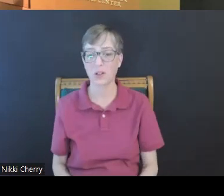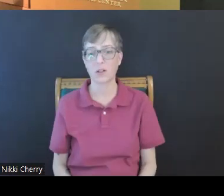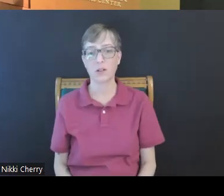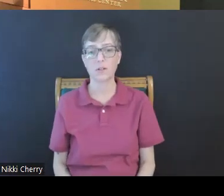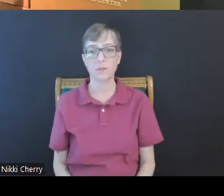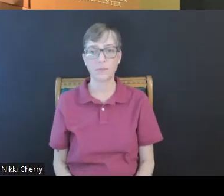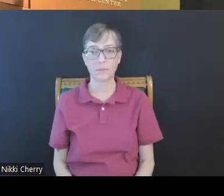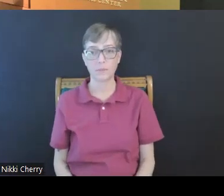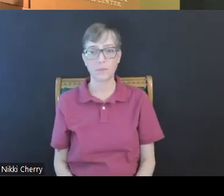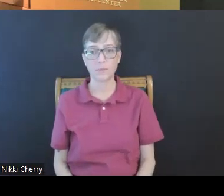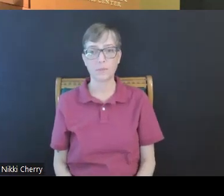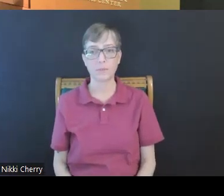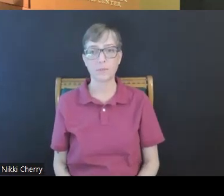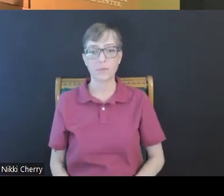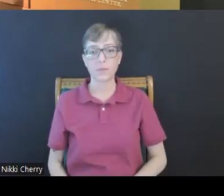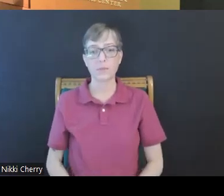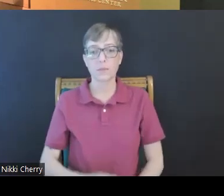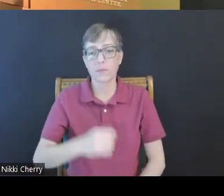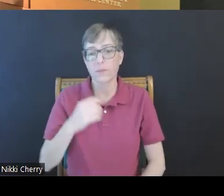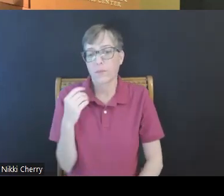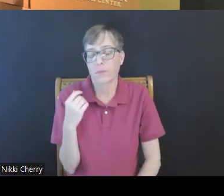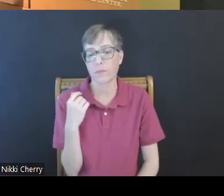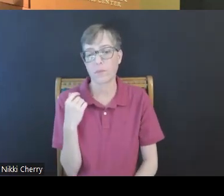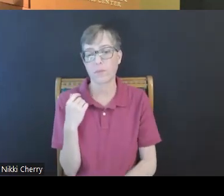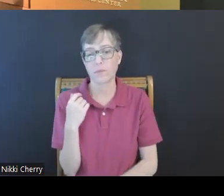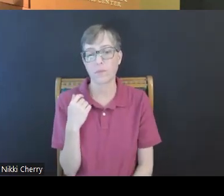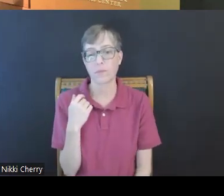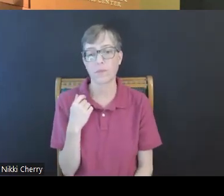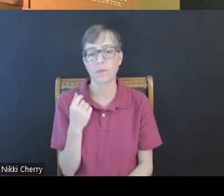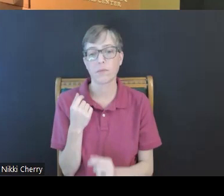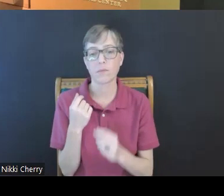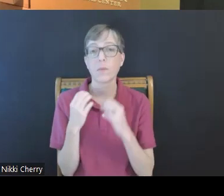know over the last couple years you know are there other ways in which we can take some of the skills